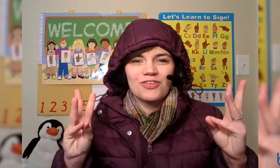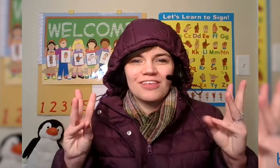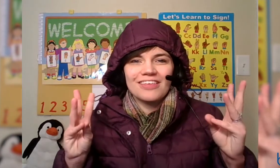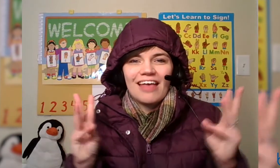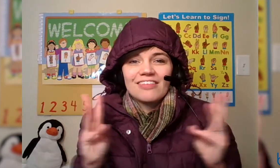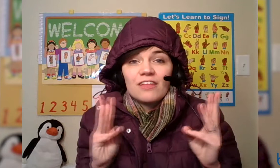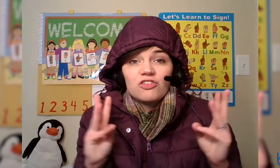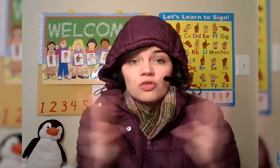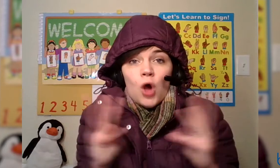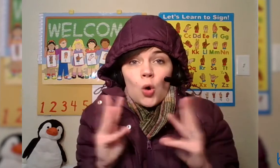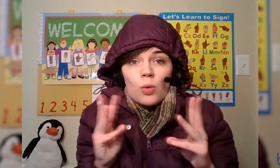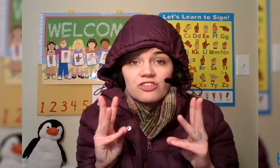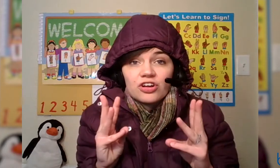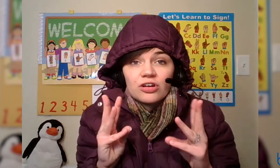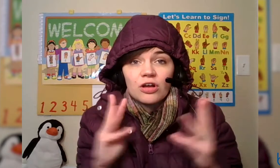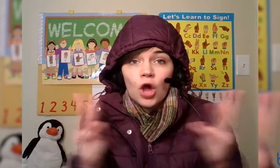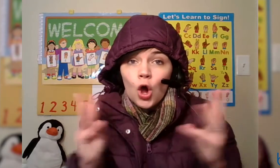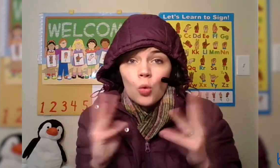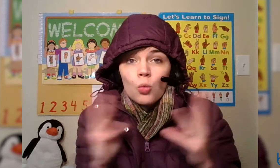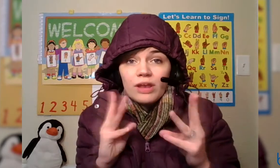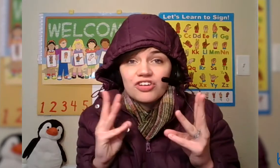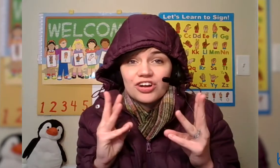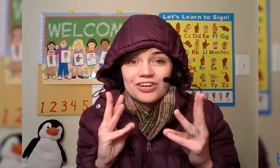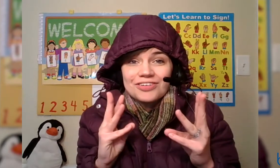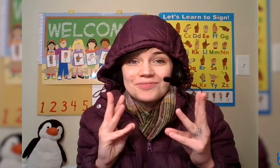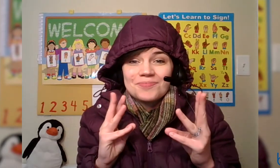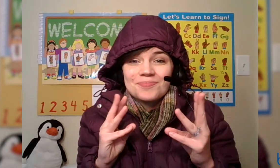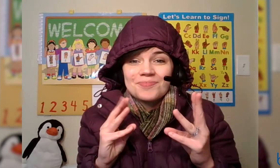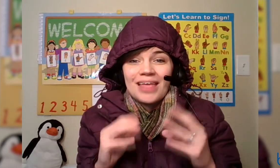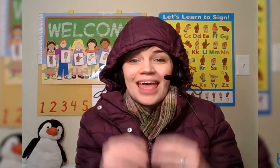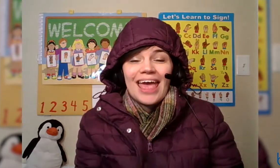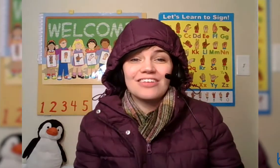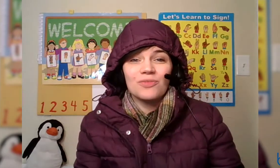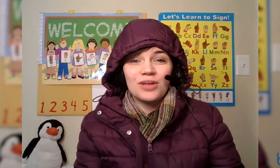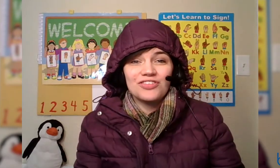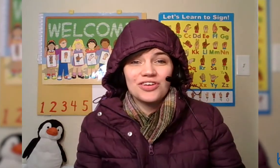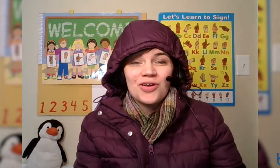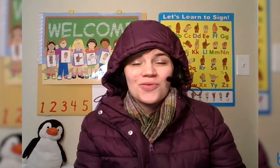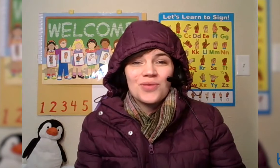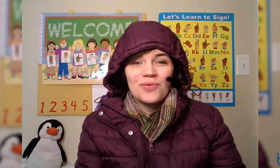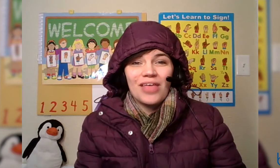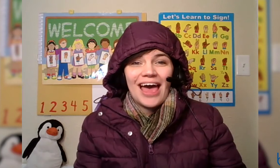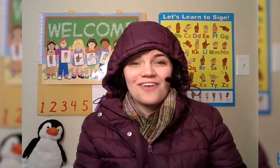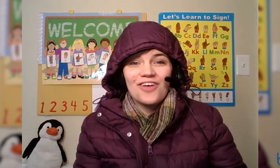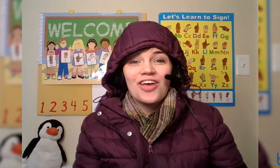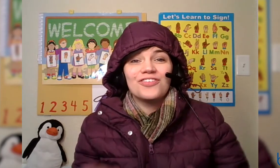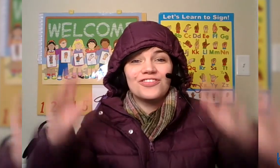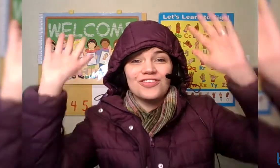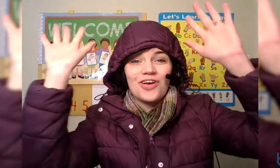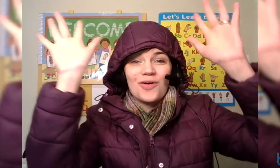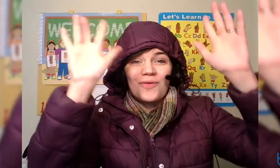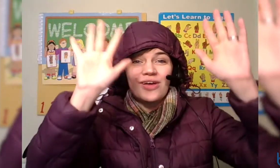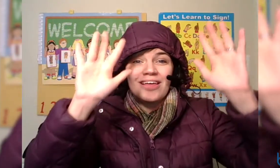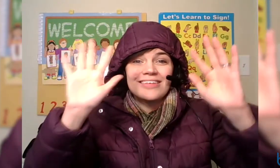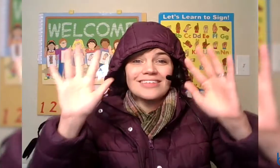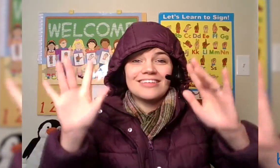for this class, let's do winter. Winter. And in winter, we will have snow. To